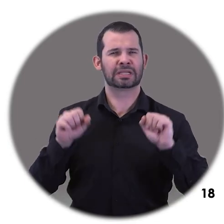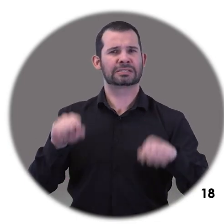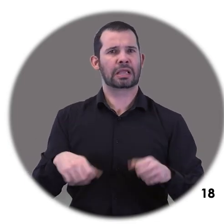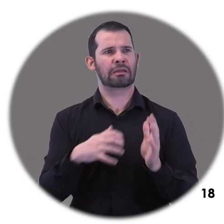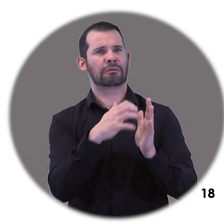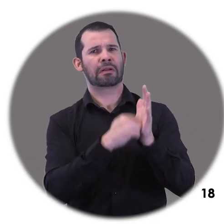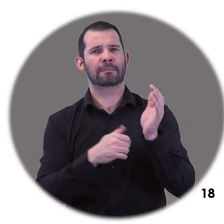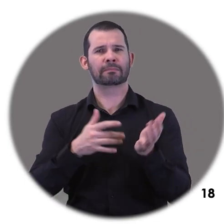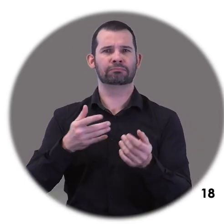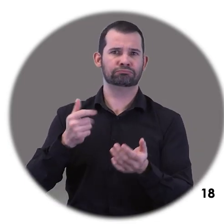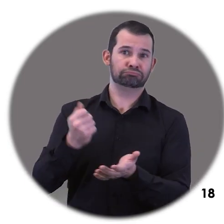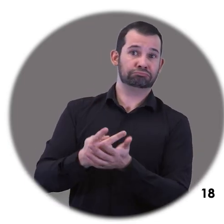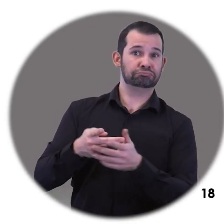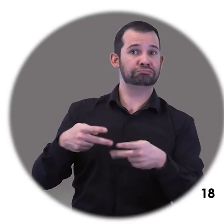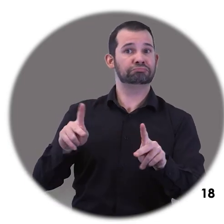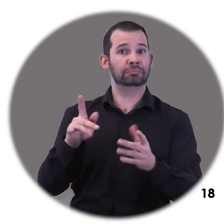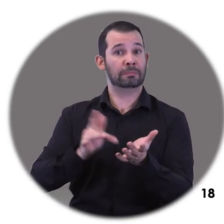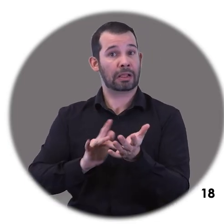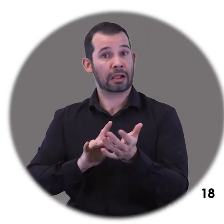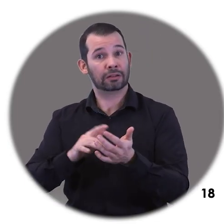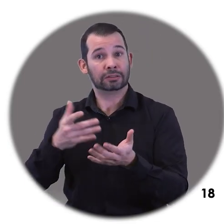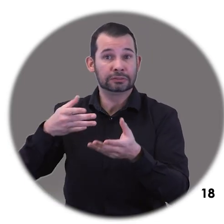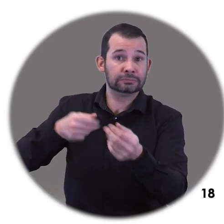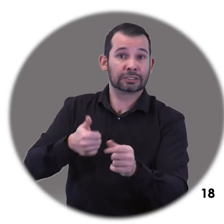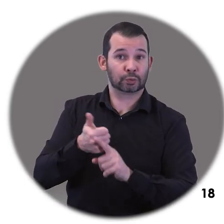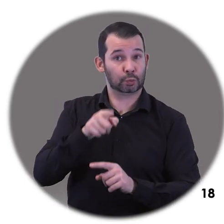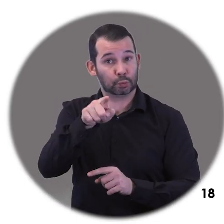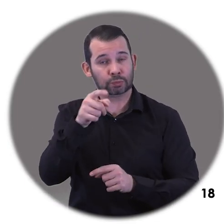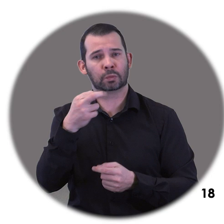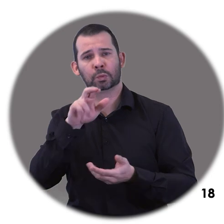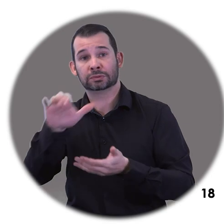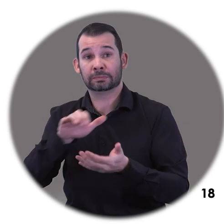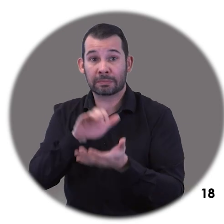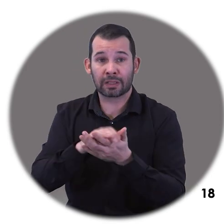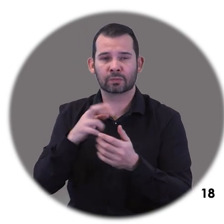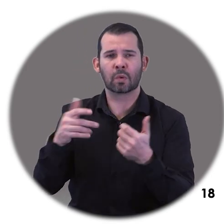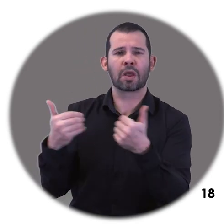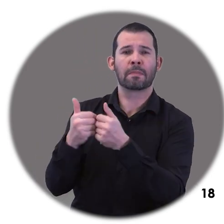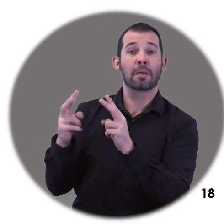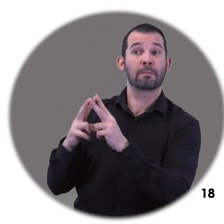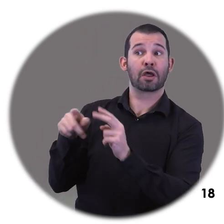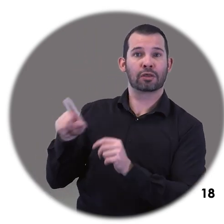You can claim eligible medical expenses that you or your spouse or common-law partner